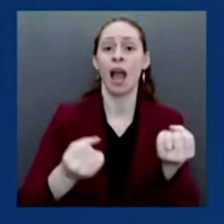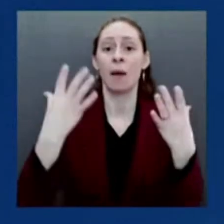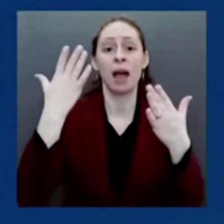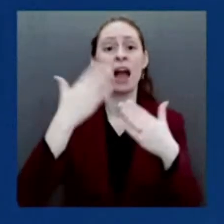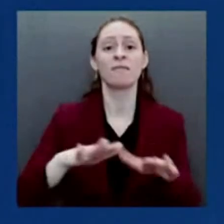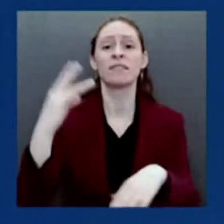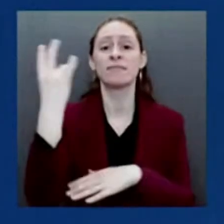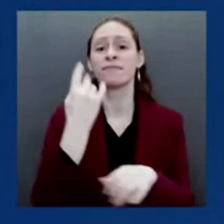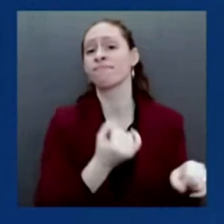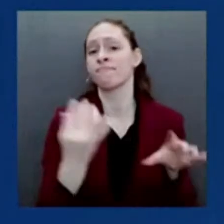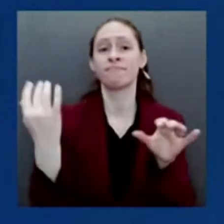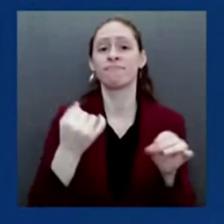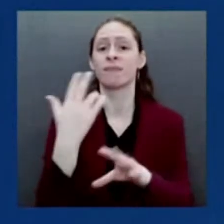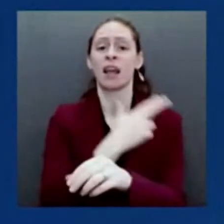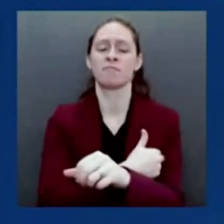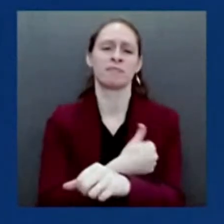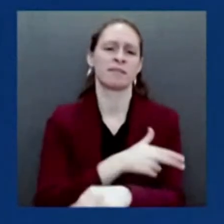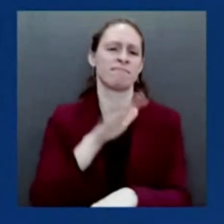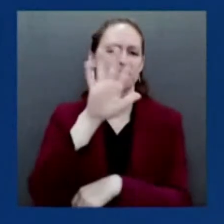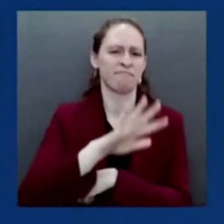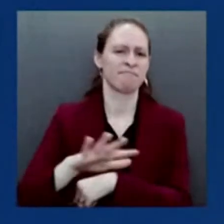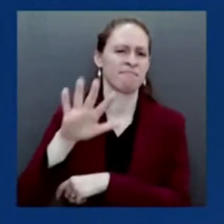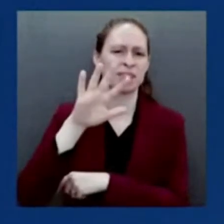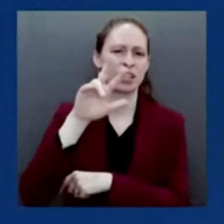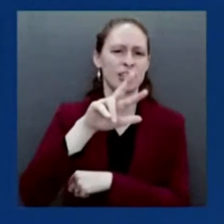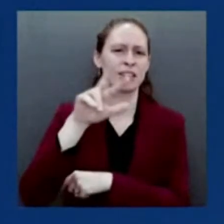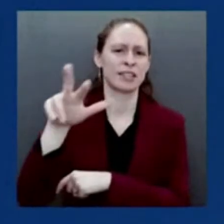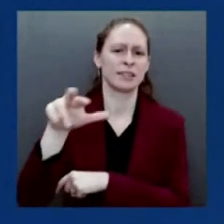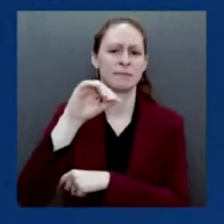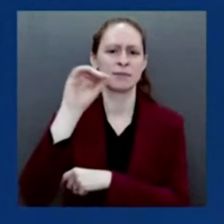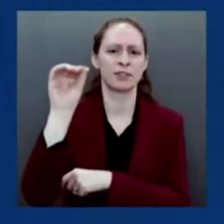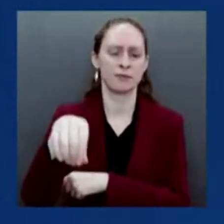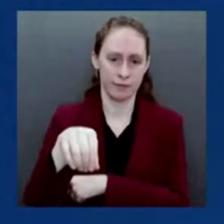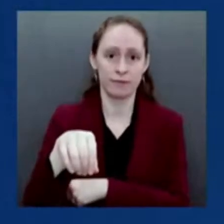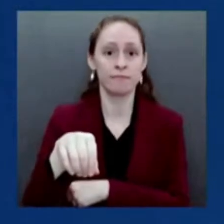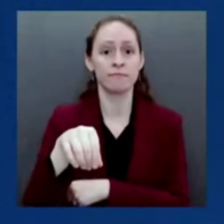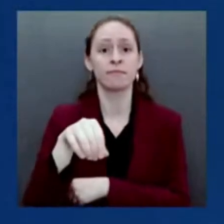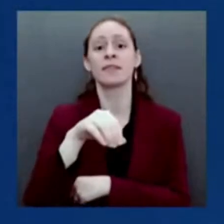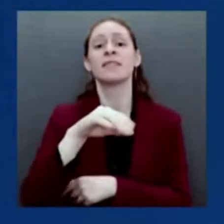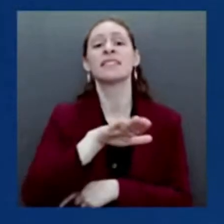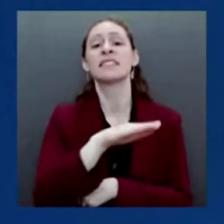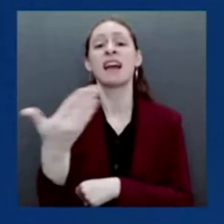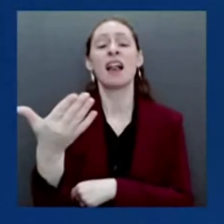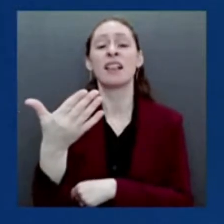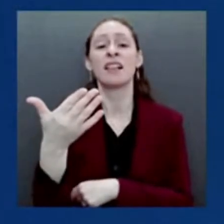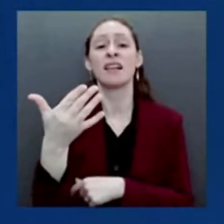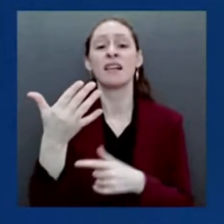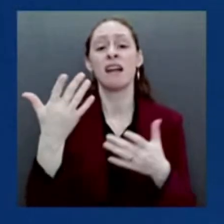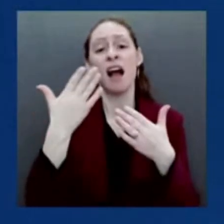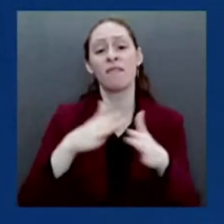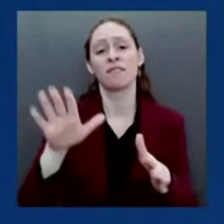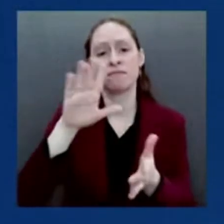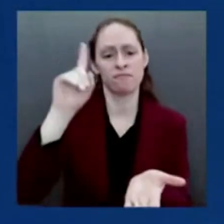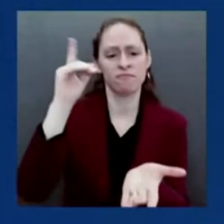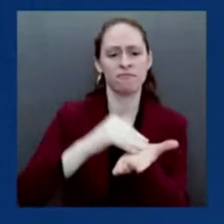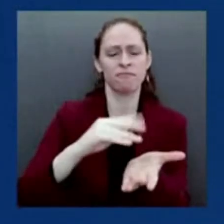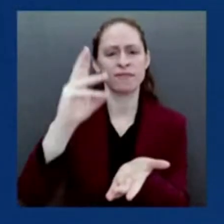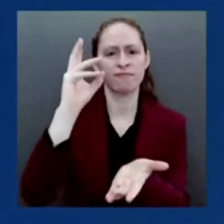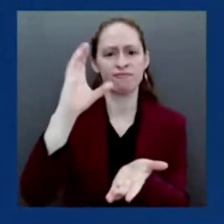HOSPITAL ADMISSION IS ABOUT TO 19,800 PER DAY, AN INCREASE OF